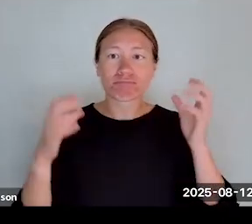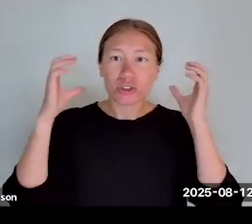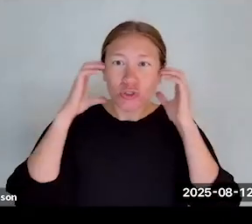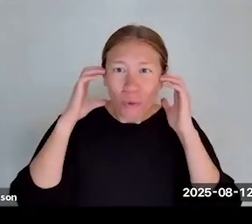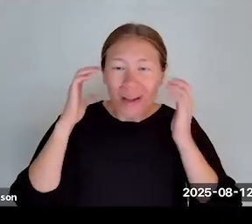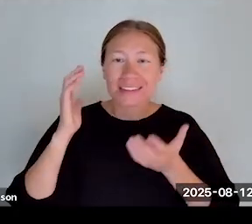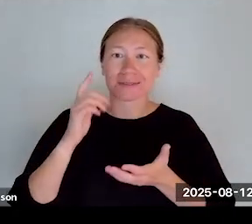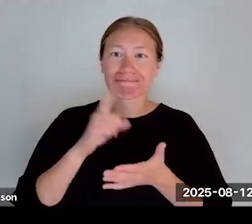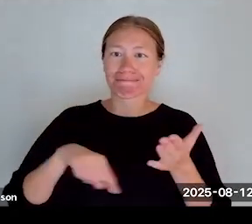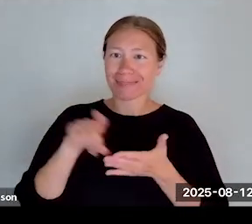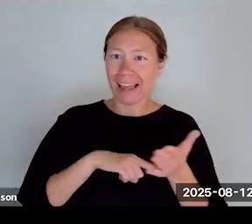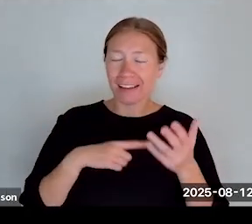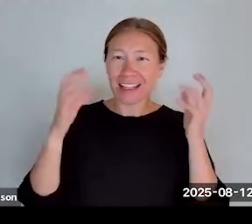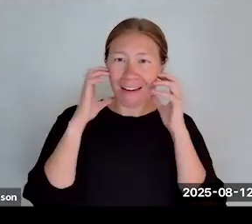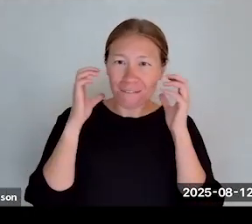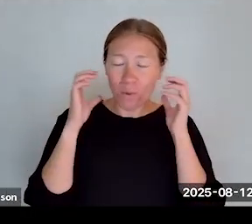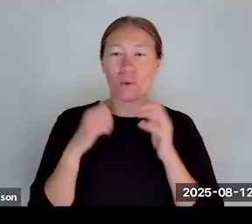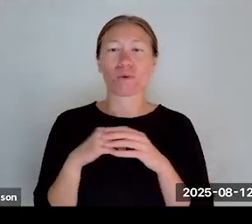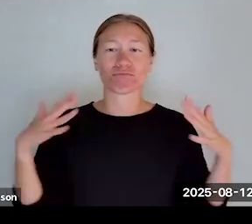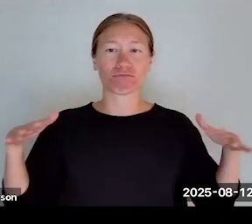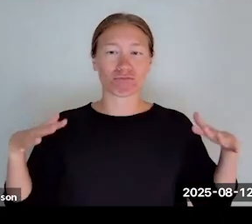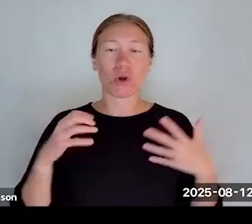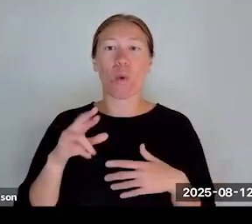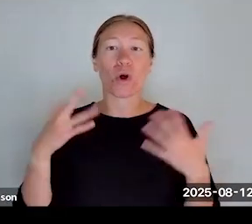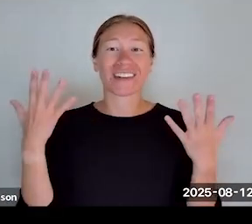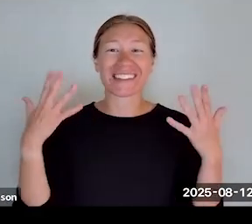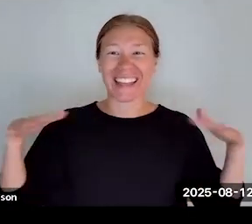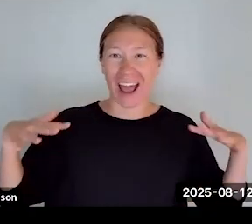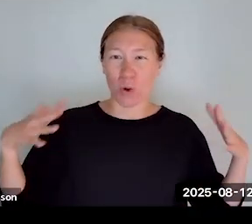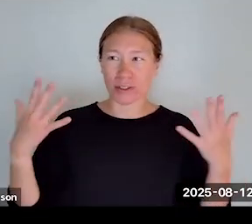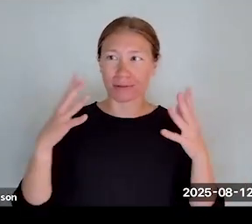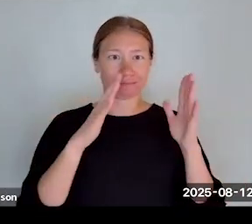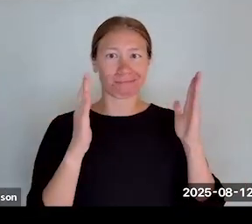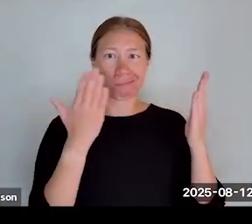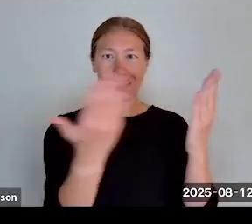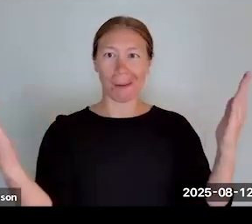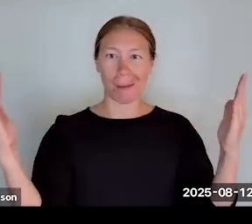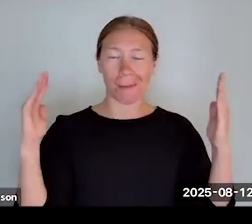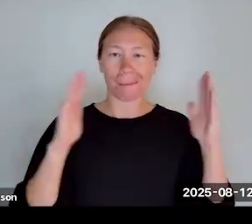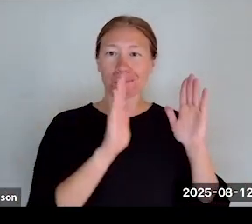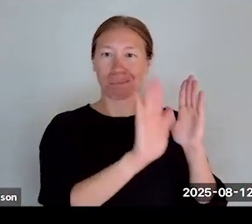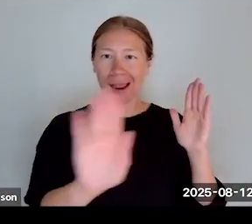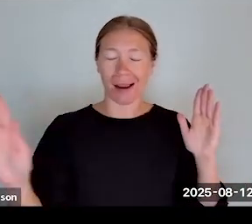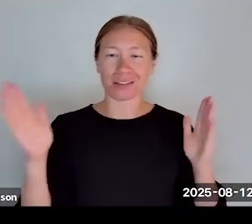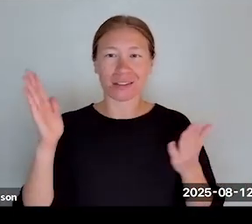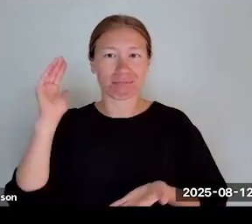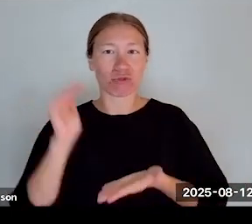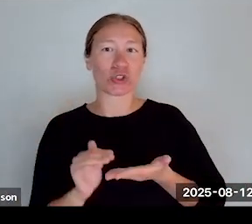or sound absorption panels. If you're unsure about what you need or what might be helpful to improve your situation,